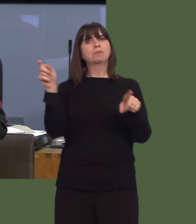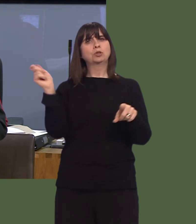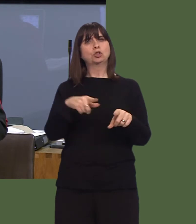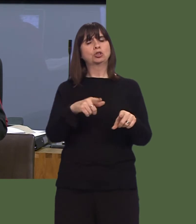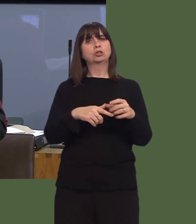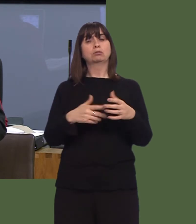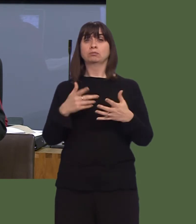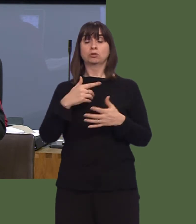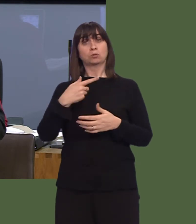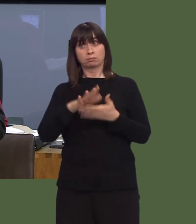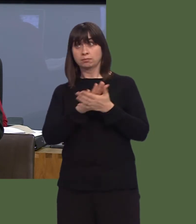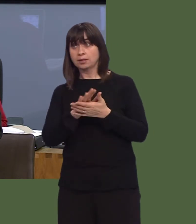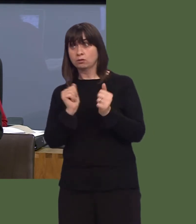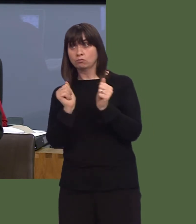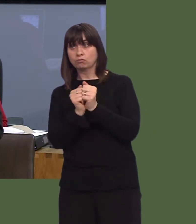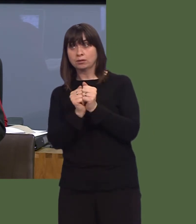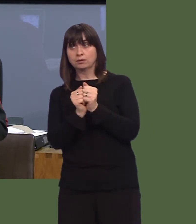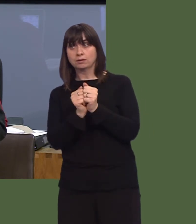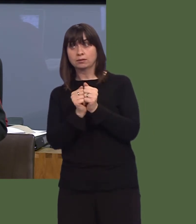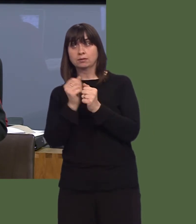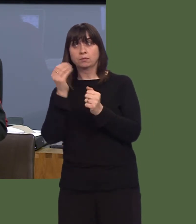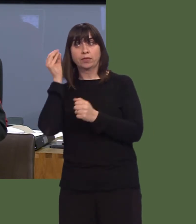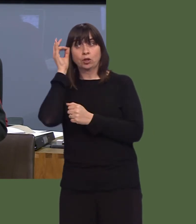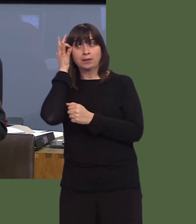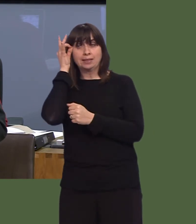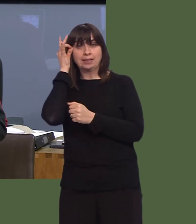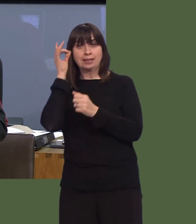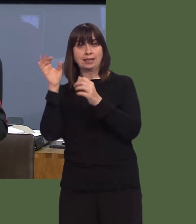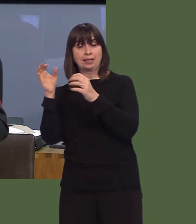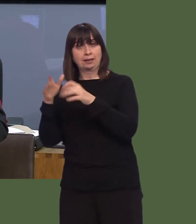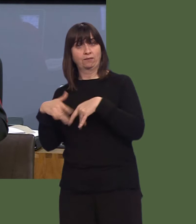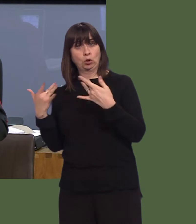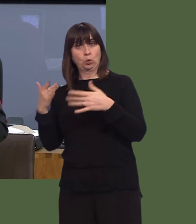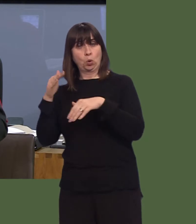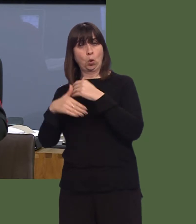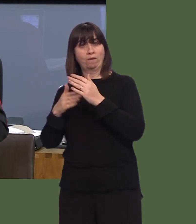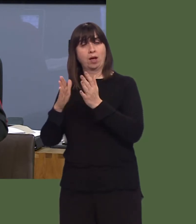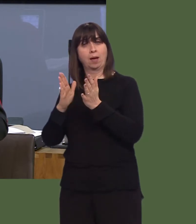So, do you agree with the view of the committee in relation to the ministerial code, namely